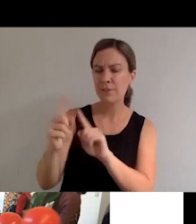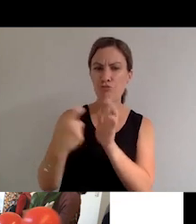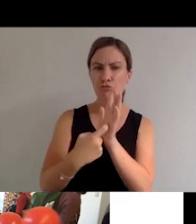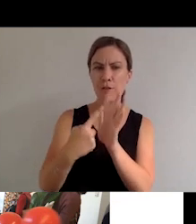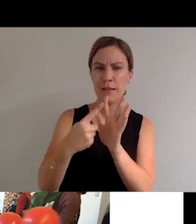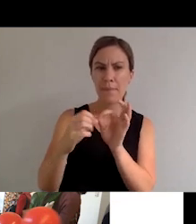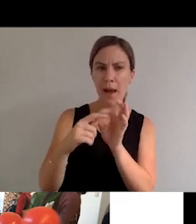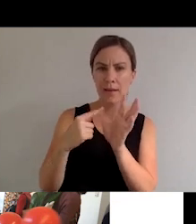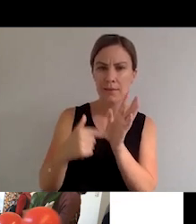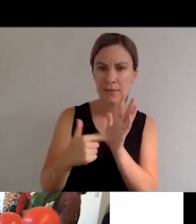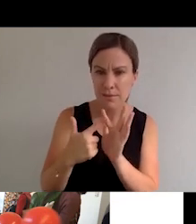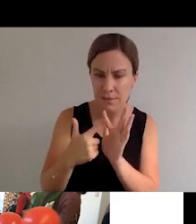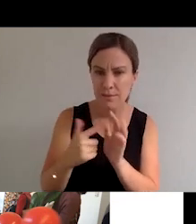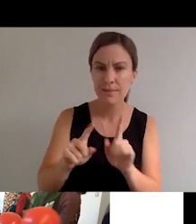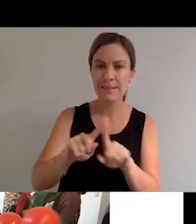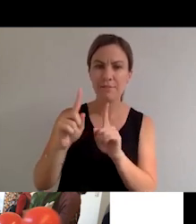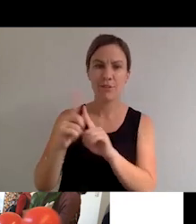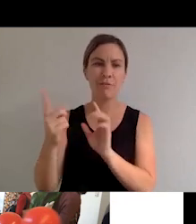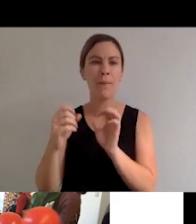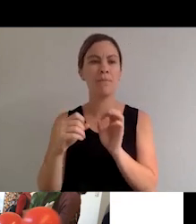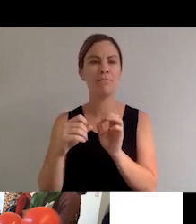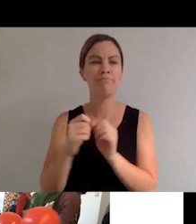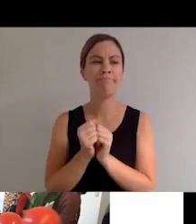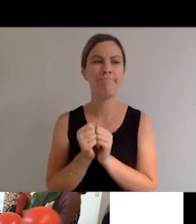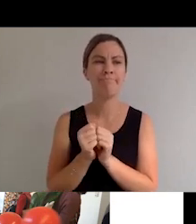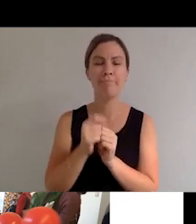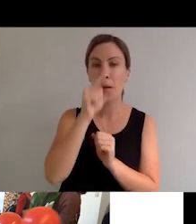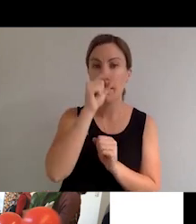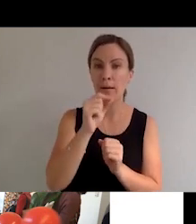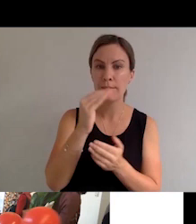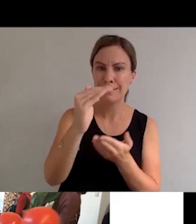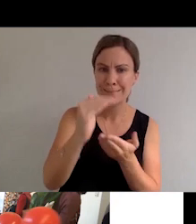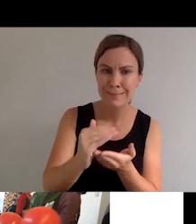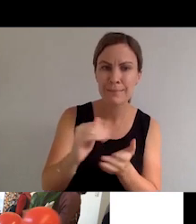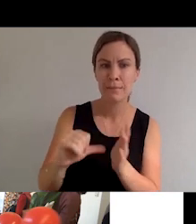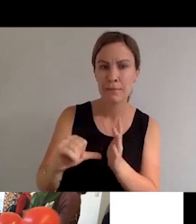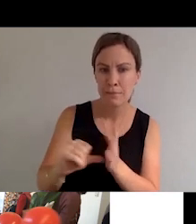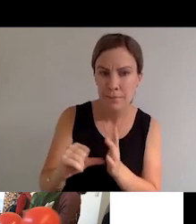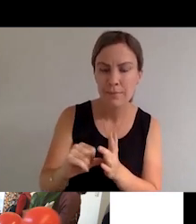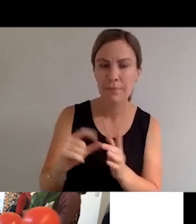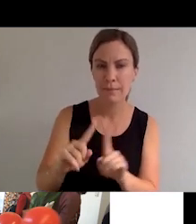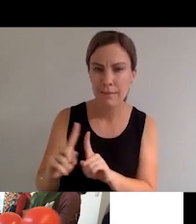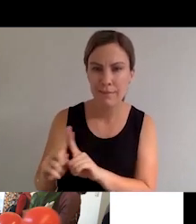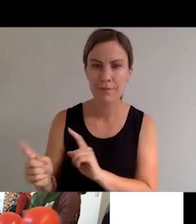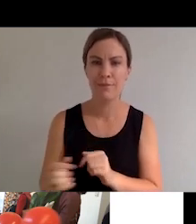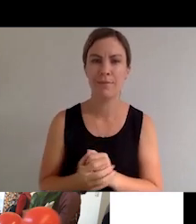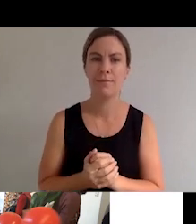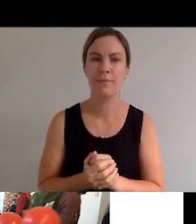other types of - sorry. I just got a message from you guys.